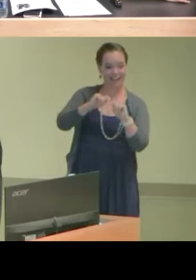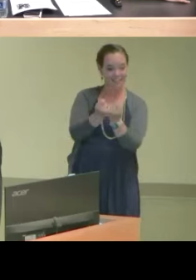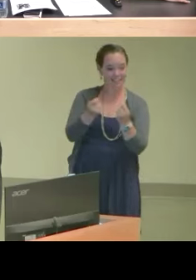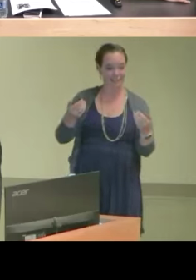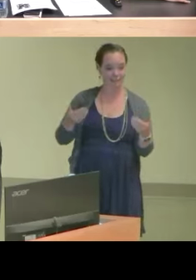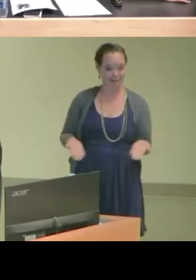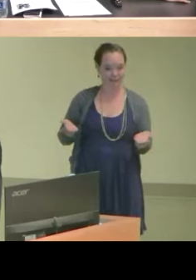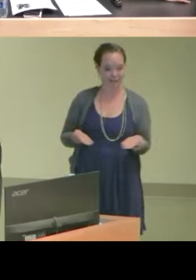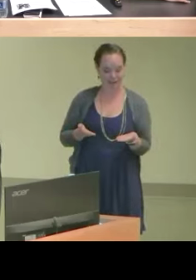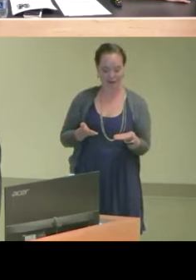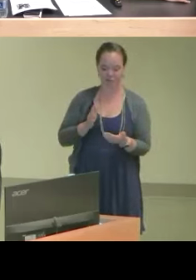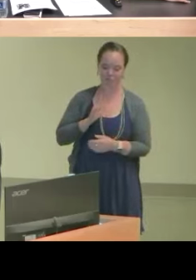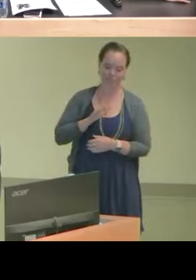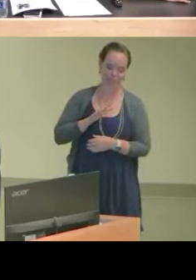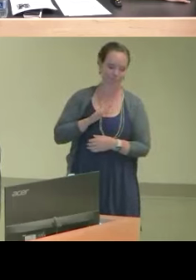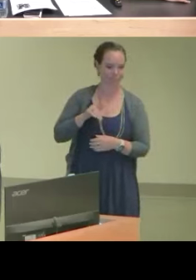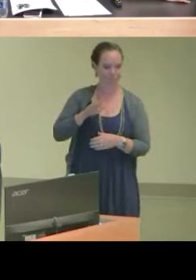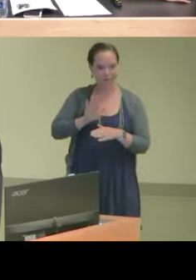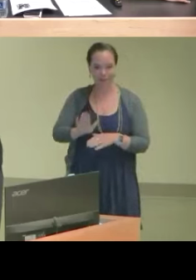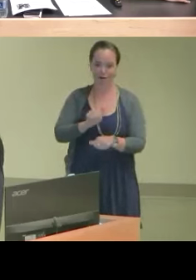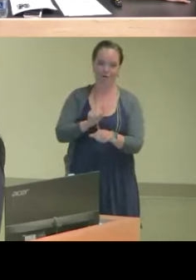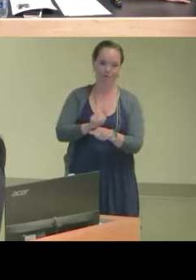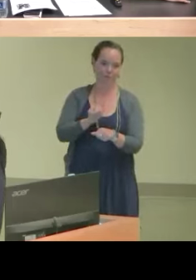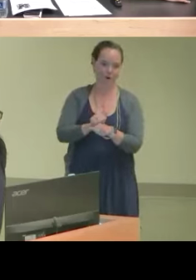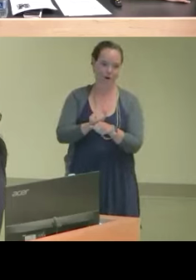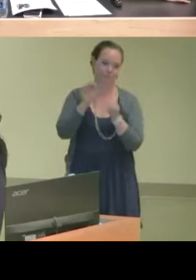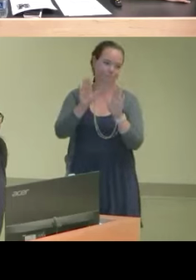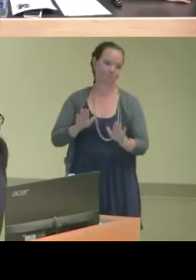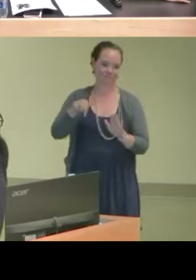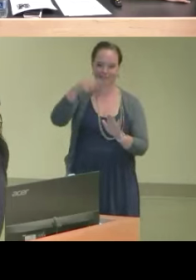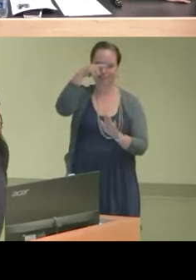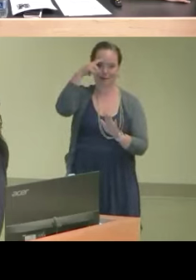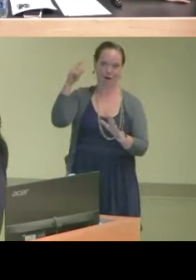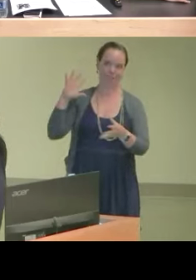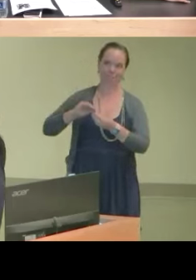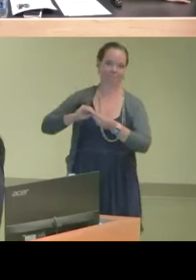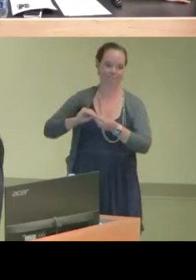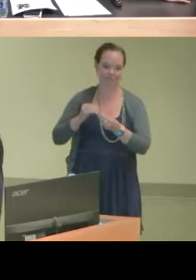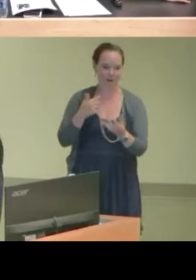this summer and I'm going to call them out by names and anyone that helped with them so Brian